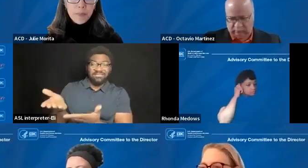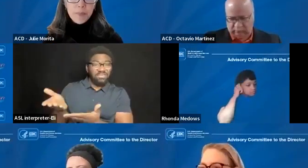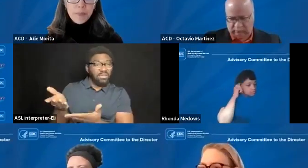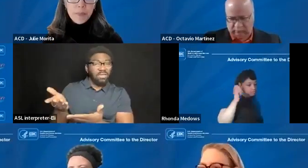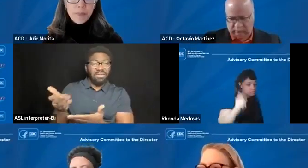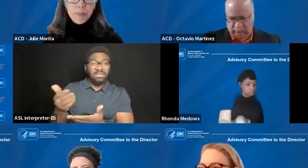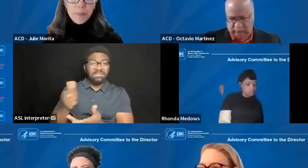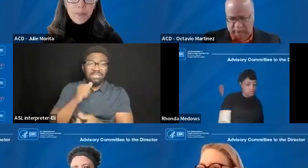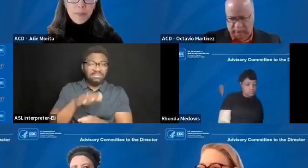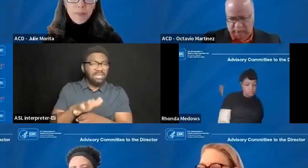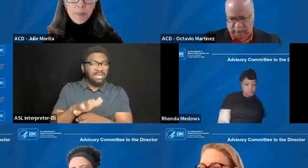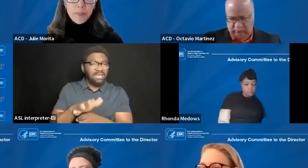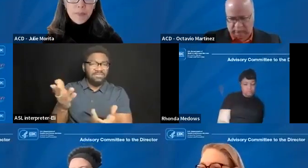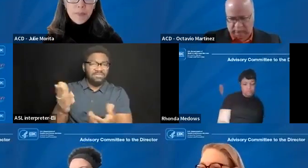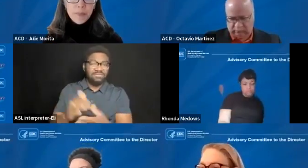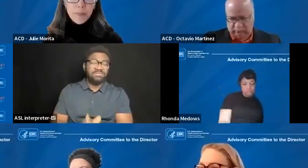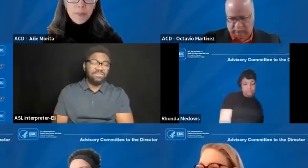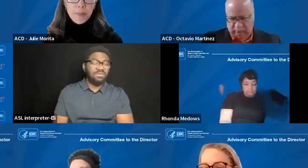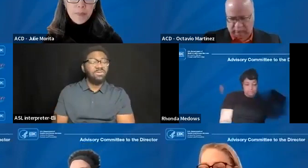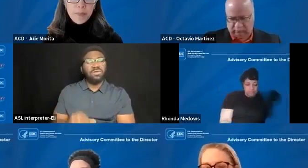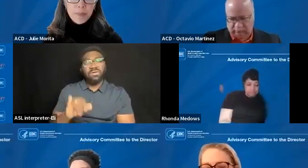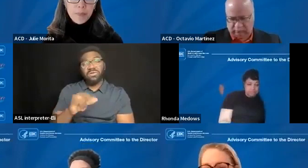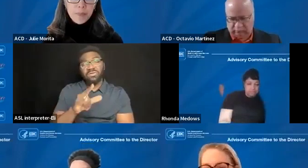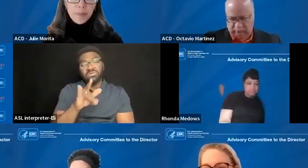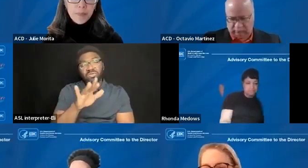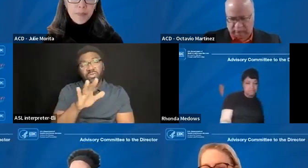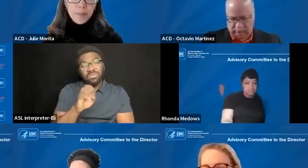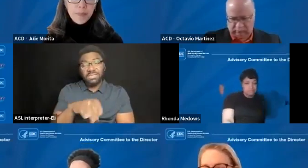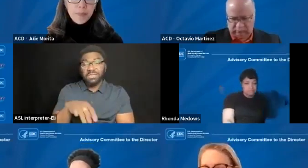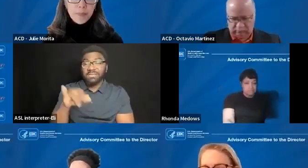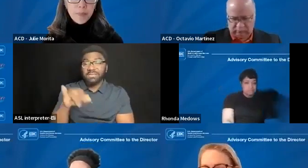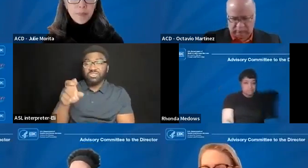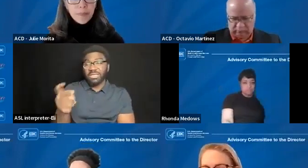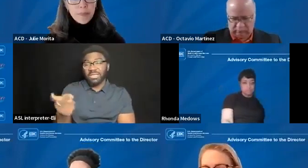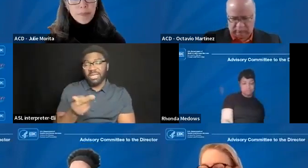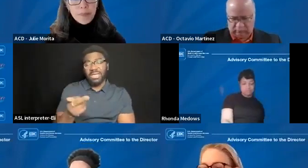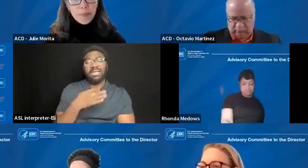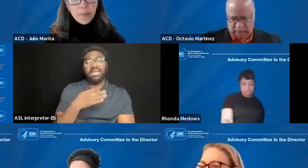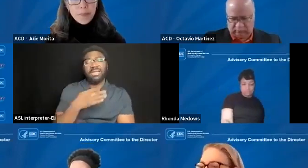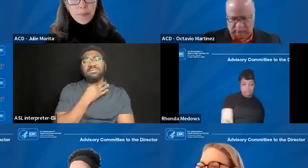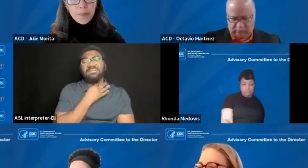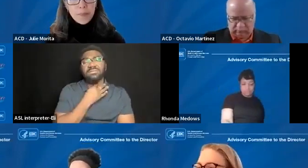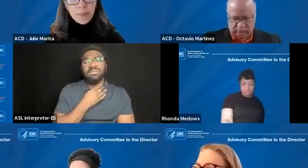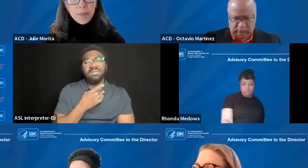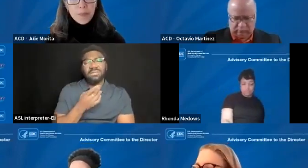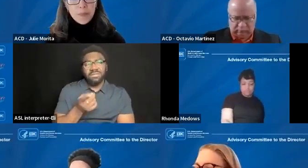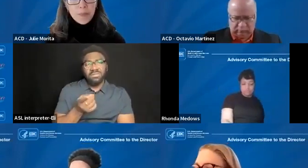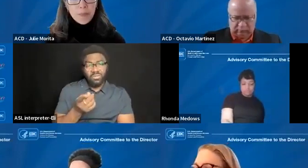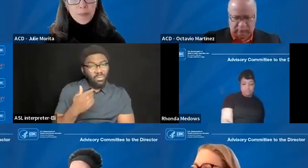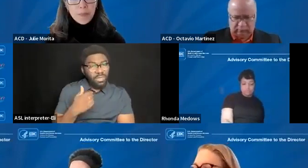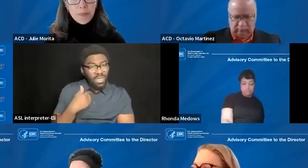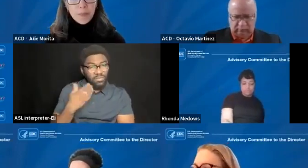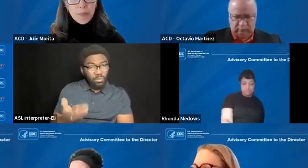I'm wondering, from your point, Julie or Jen, whether or not there's any recommendations that might need